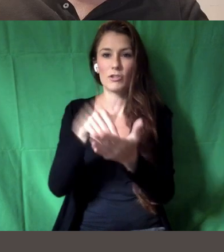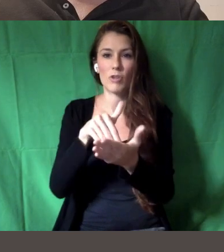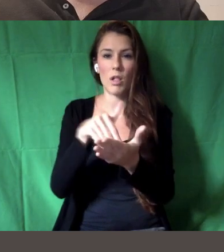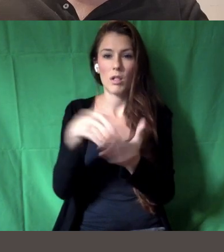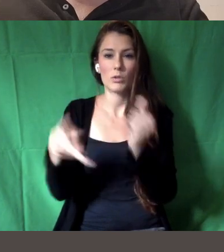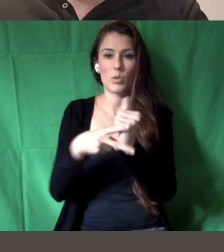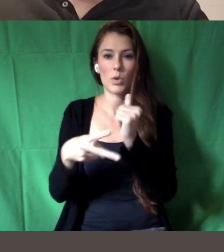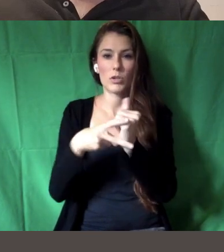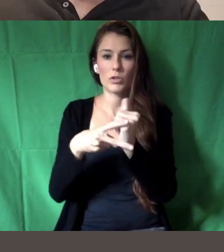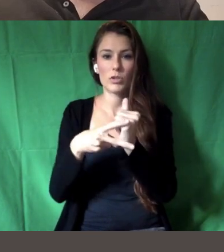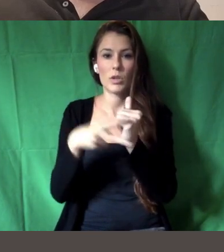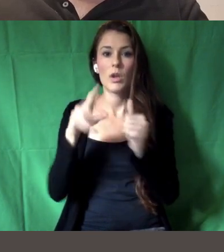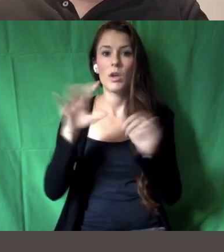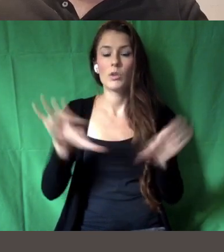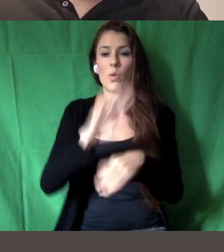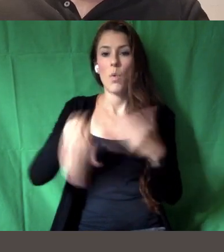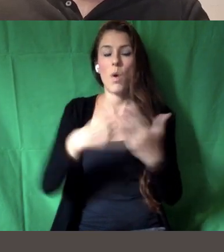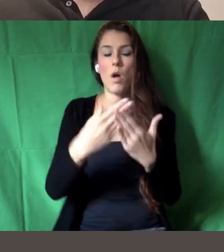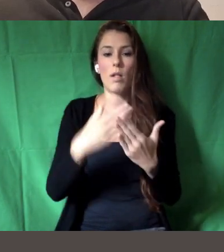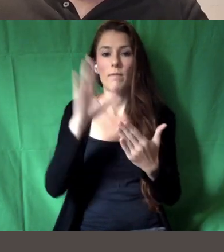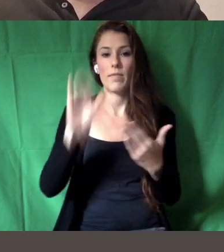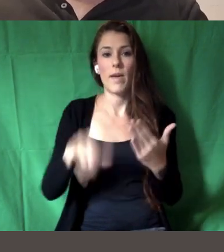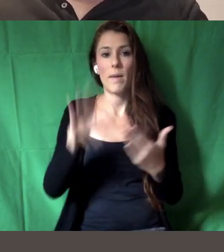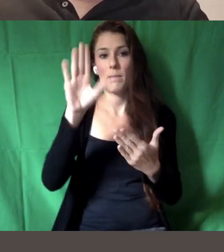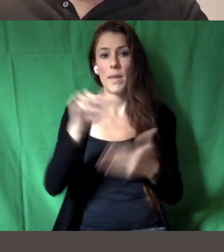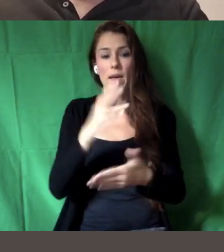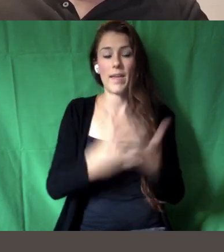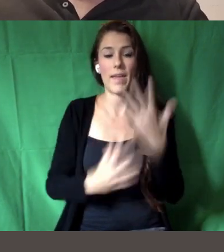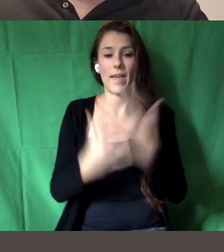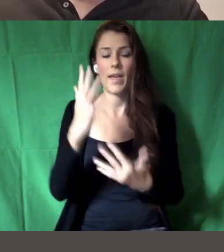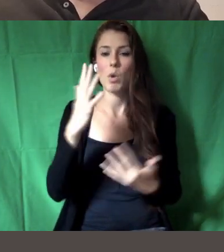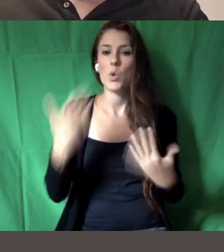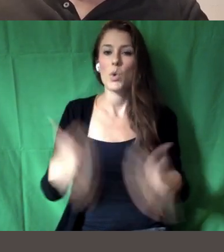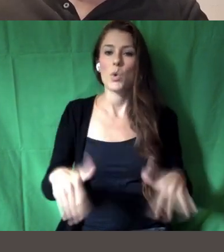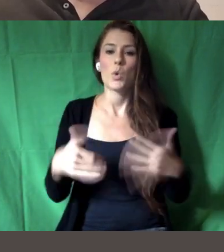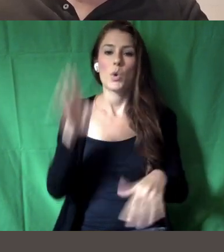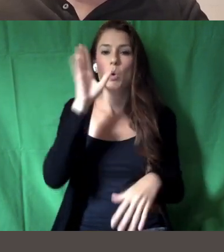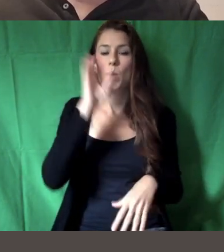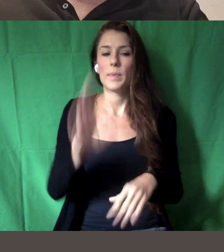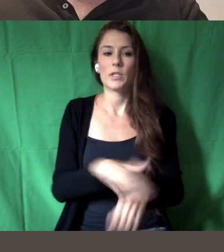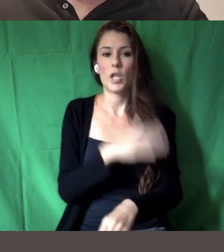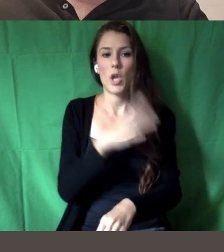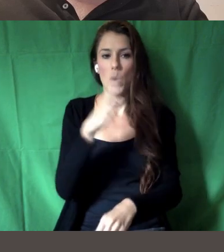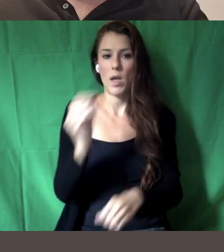storage. Performing all these tasks manually would be slow and error prone. Therefore, I decided